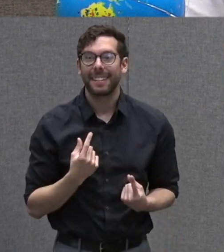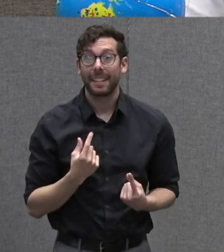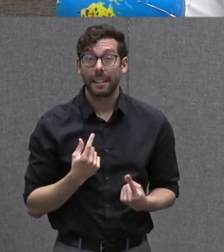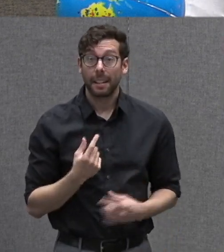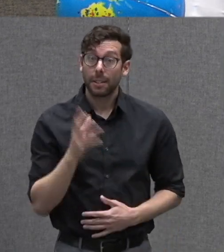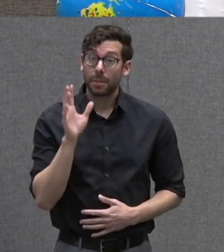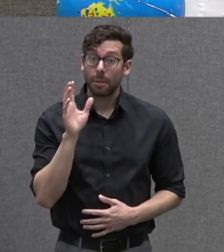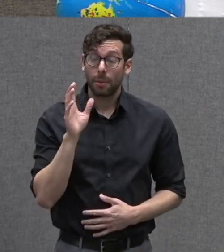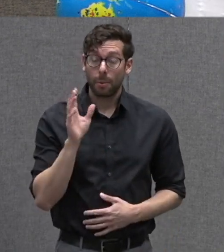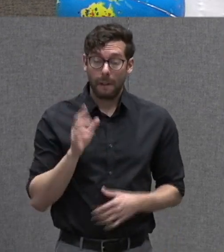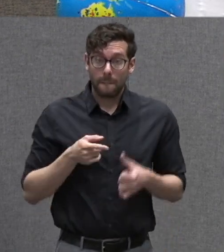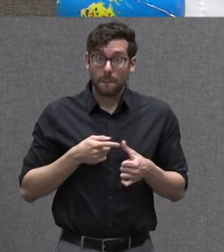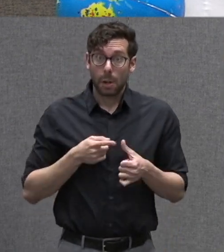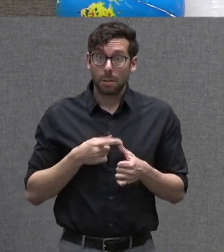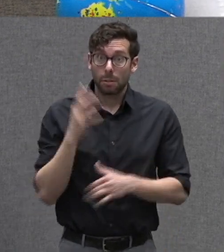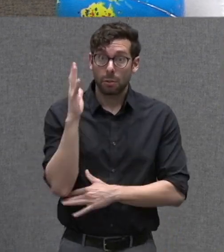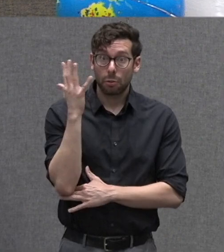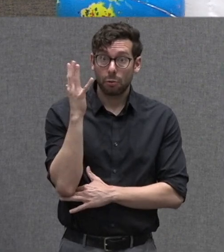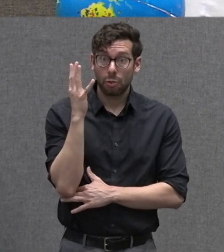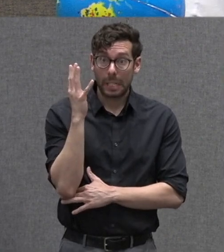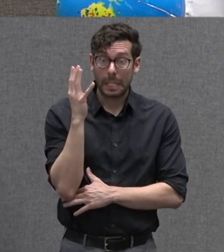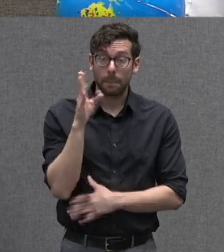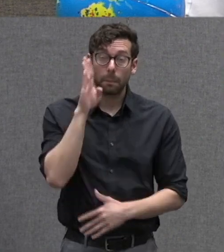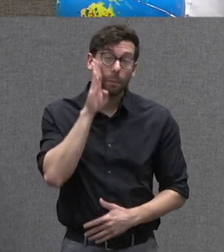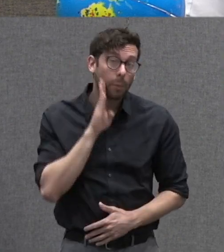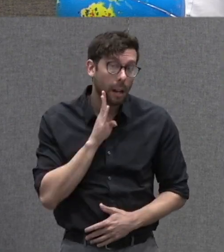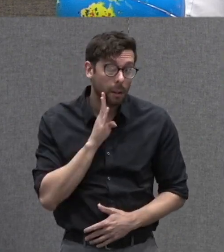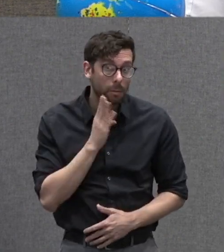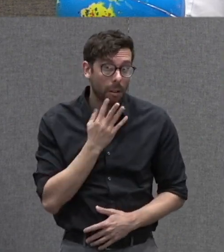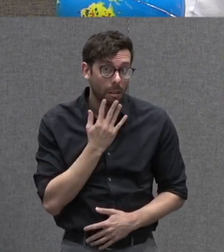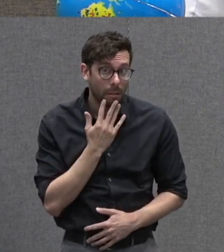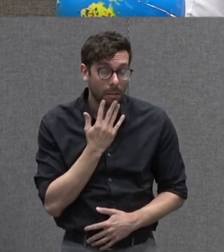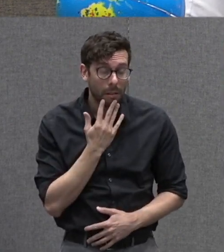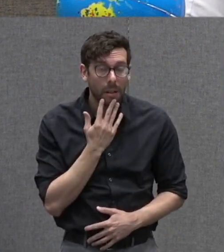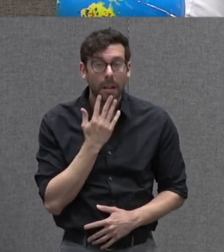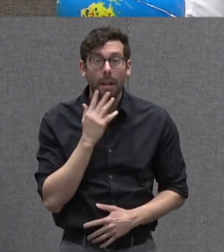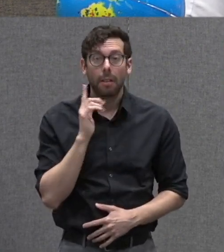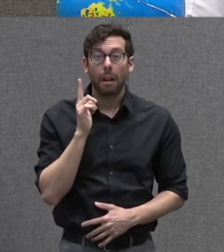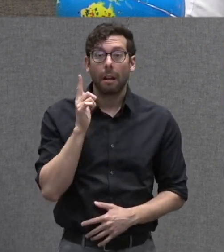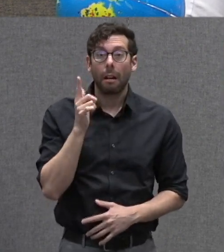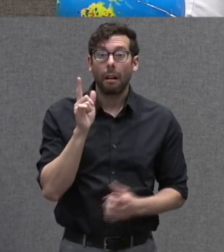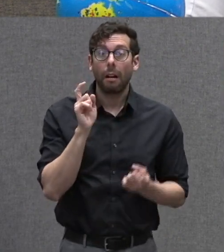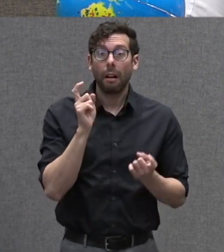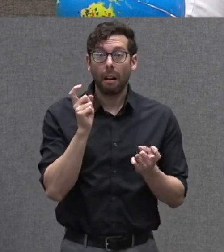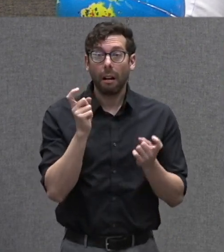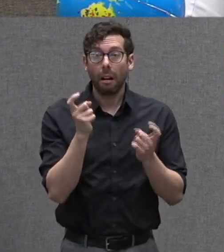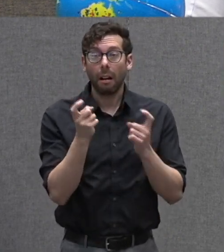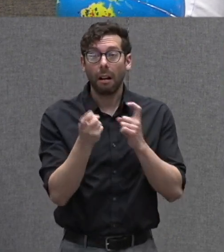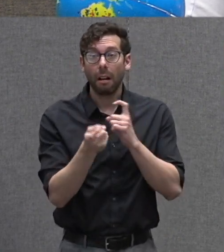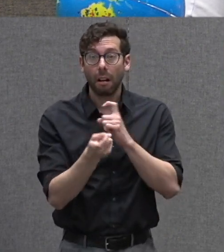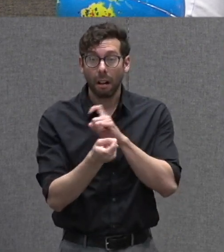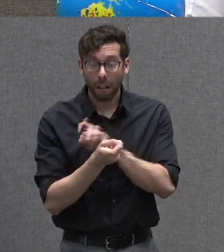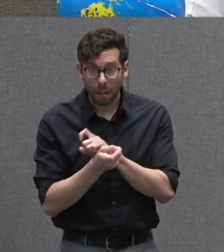to a white tree with white flowers, and then the white flowers eventually become green leaves.